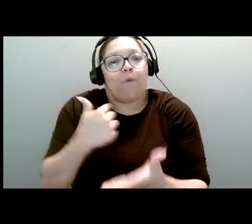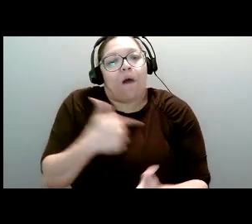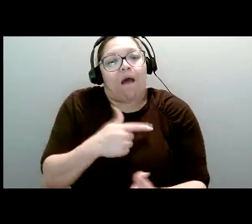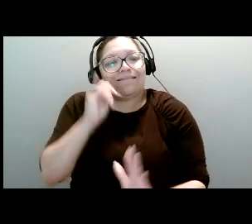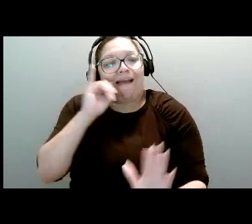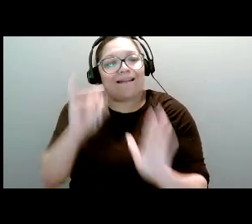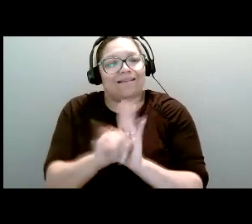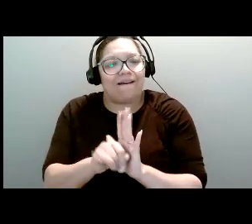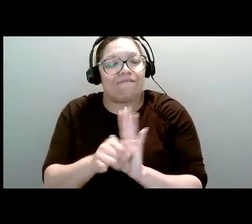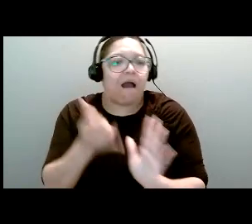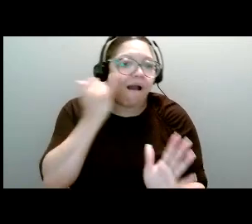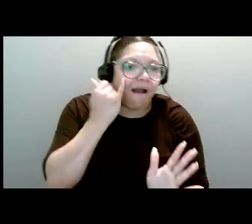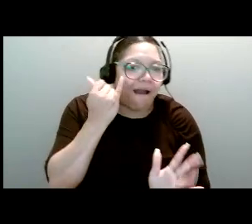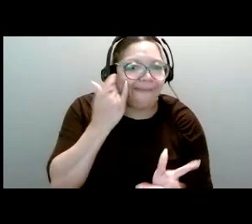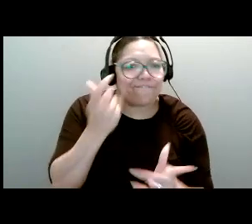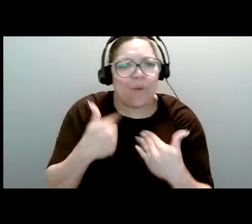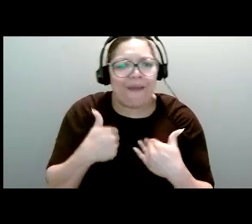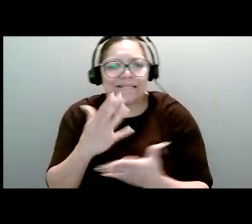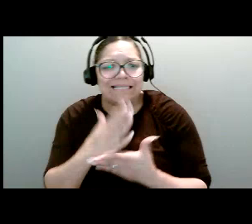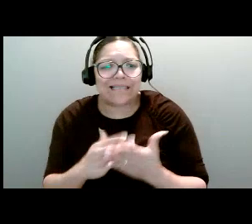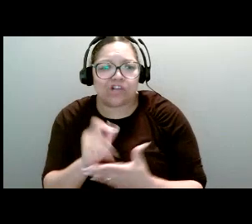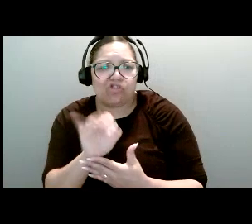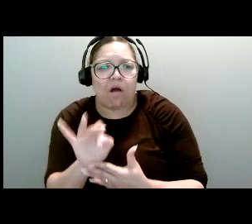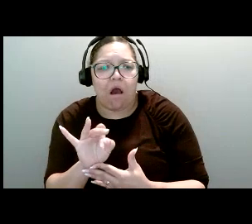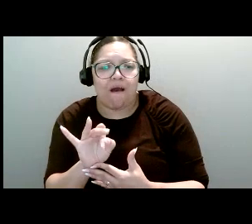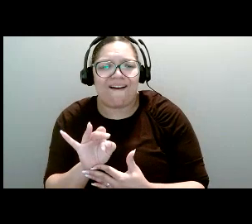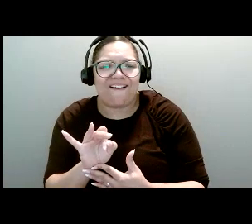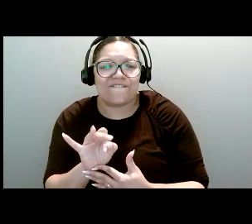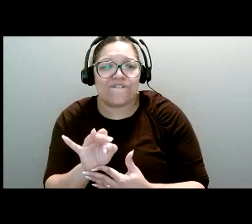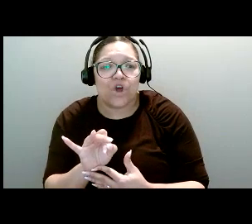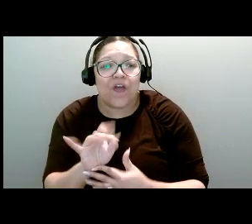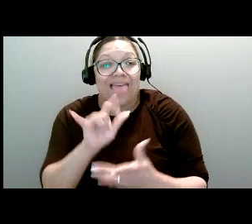if there's sections of these, this geographic area that should be